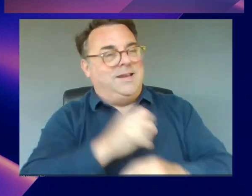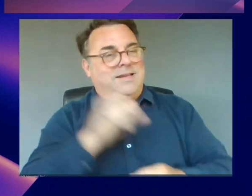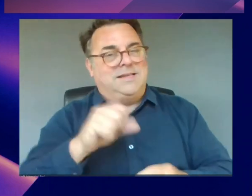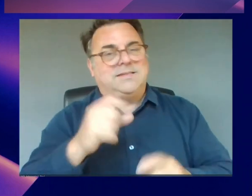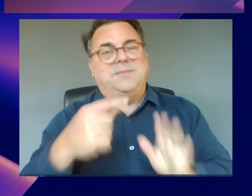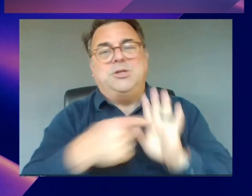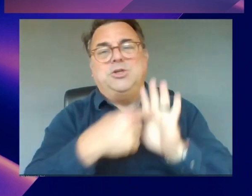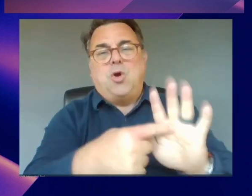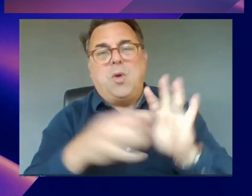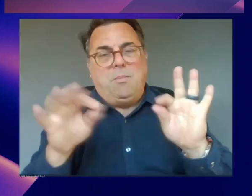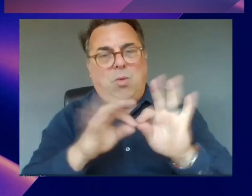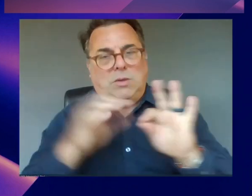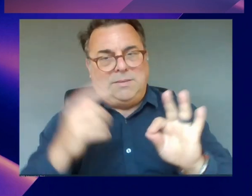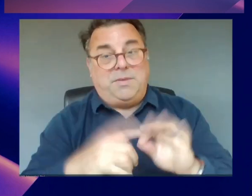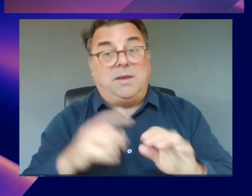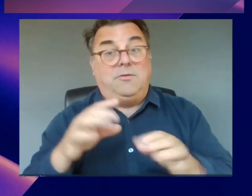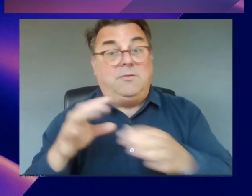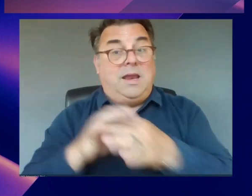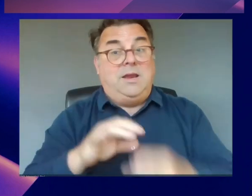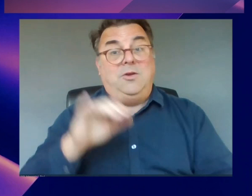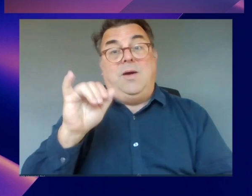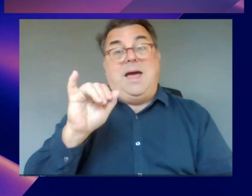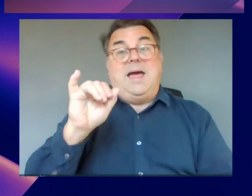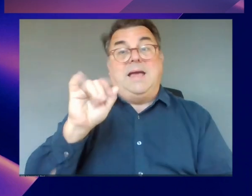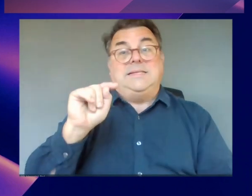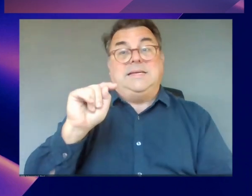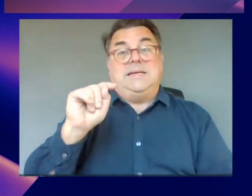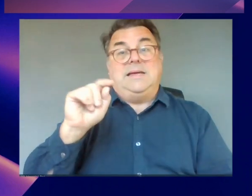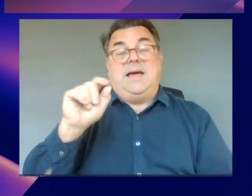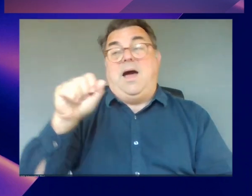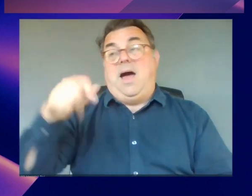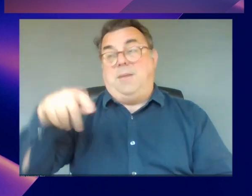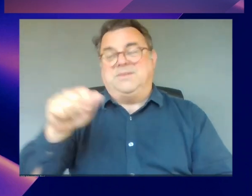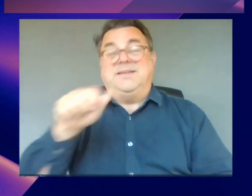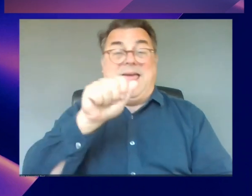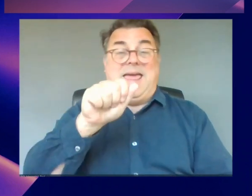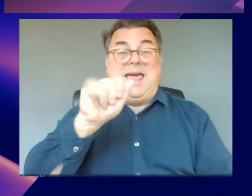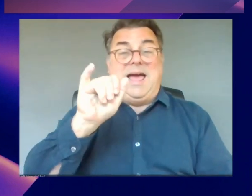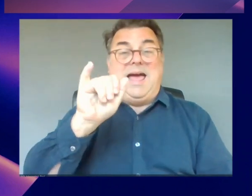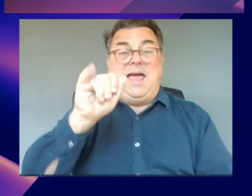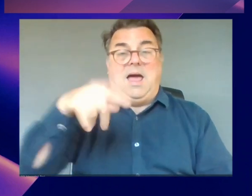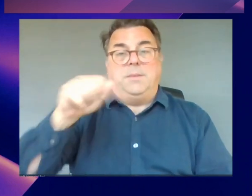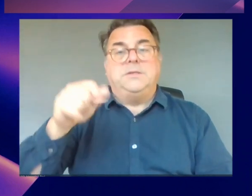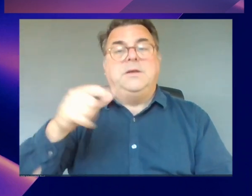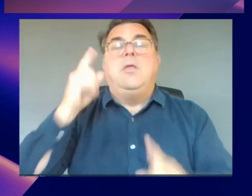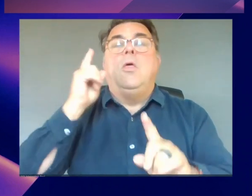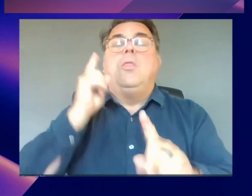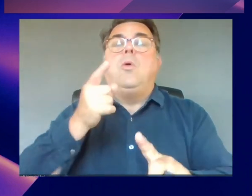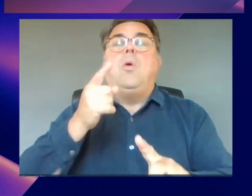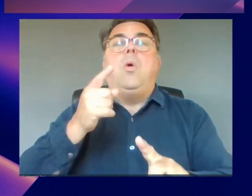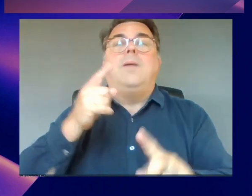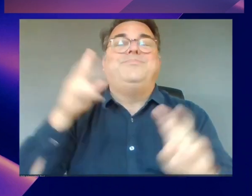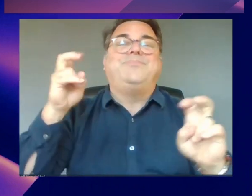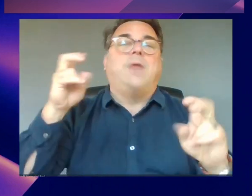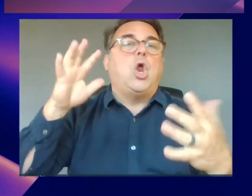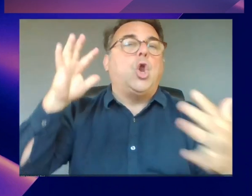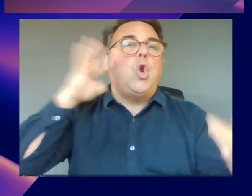going back to ITOps and AIOps, one of the things folks want with these services is reduction in noise, alarm fatigue configuration, that's a huge issue.